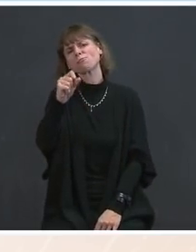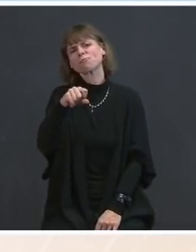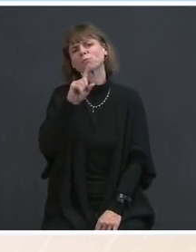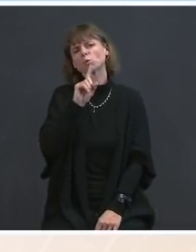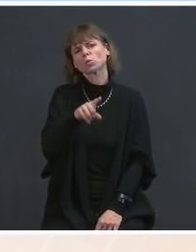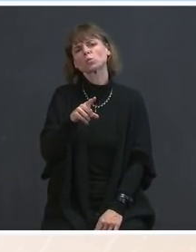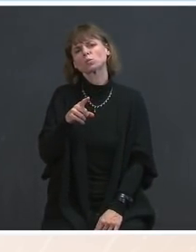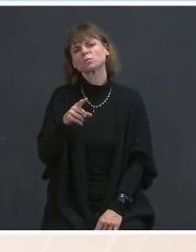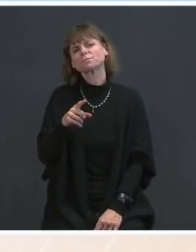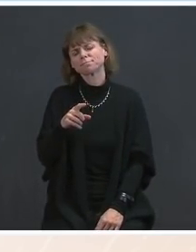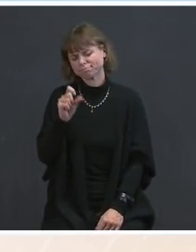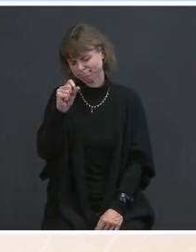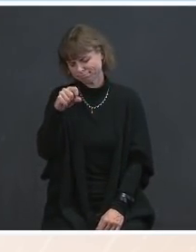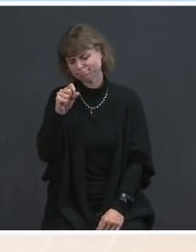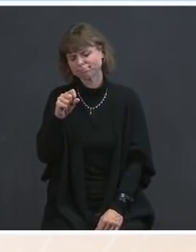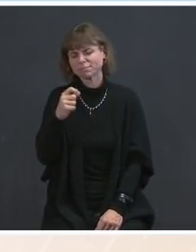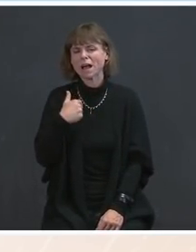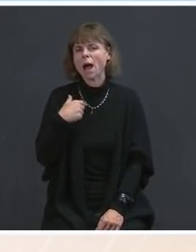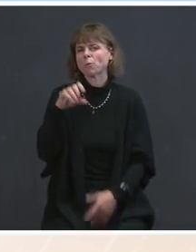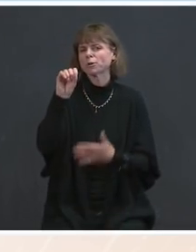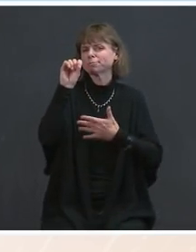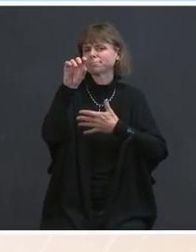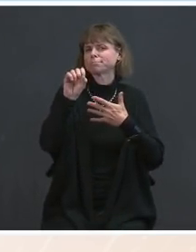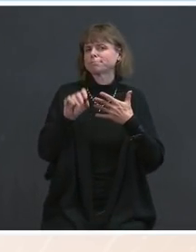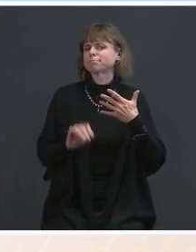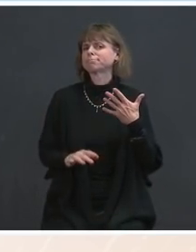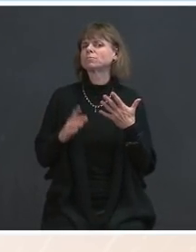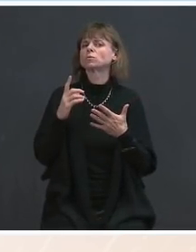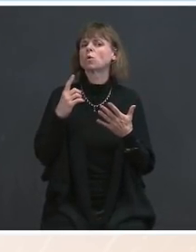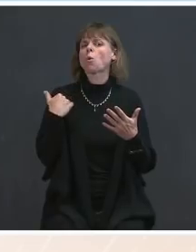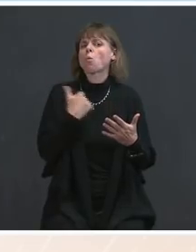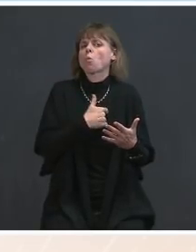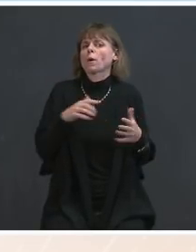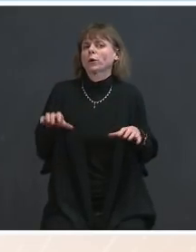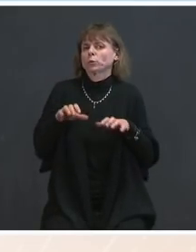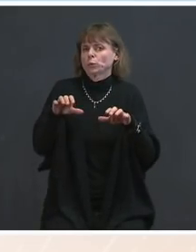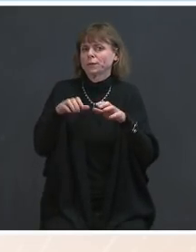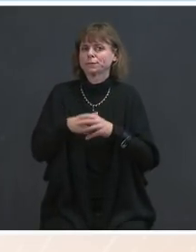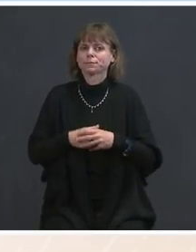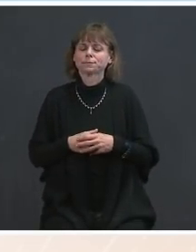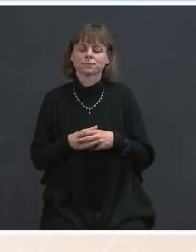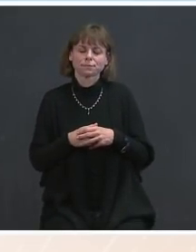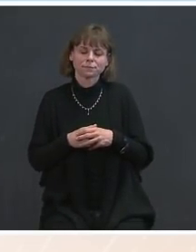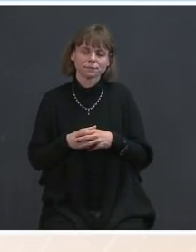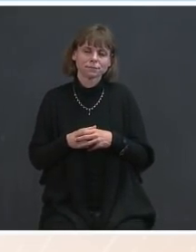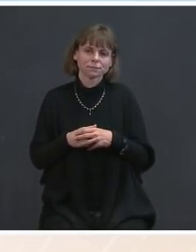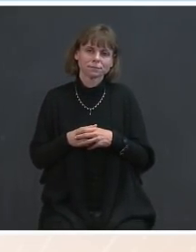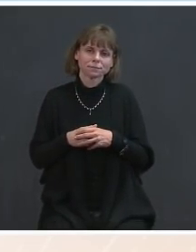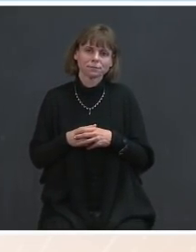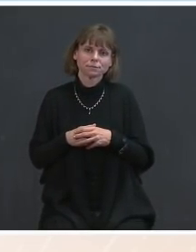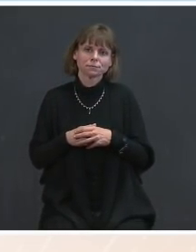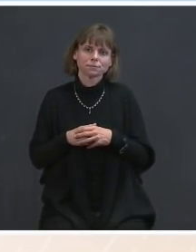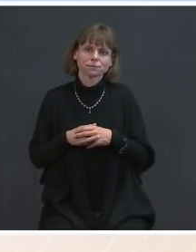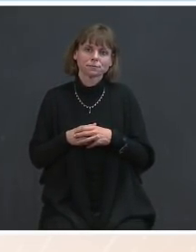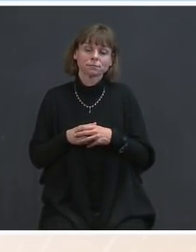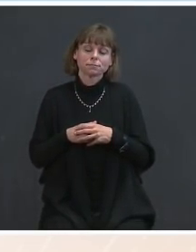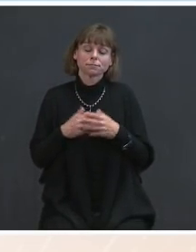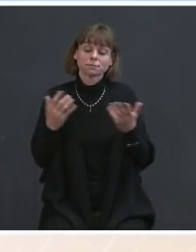on a couple of the steps that we're taking. You know, first, let me say that, like COVID -- obviously a different issue,